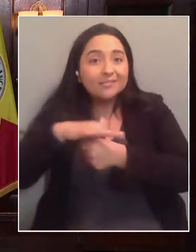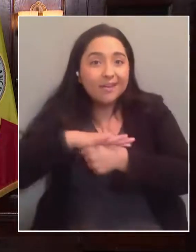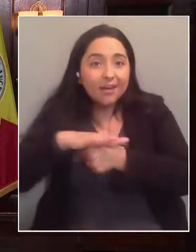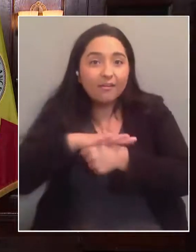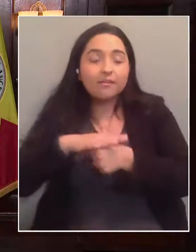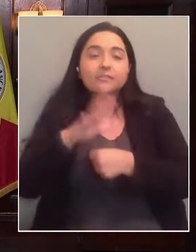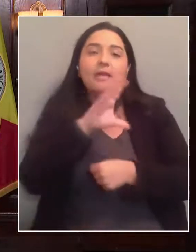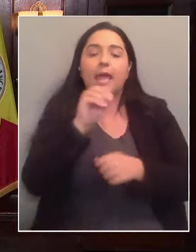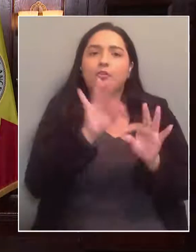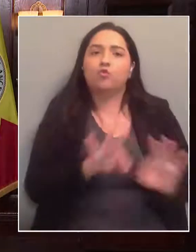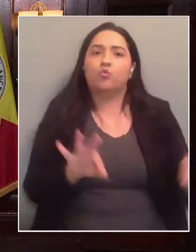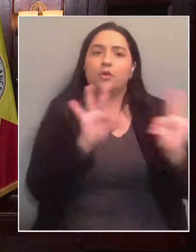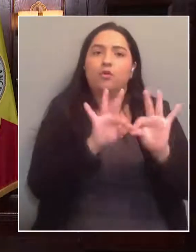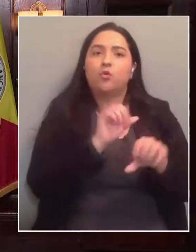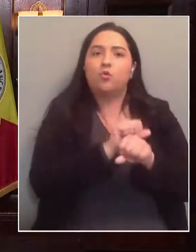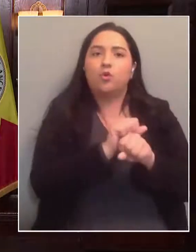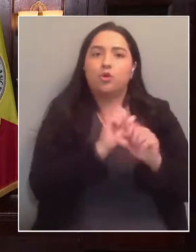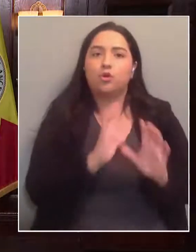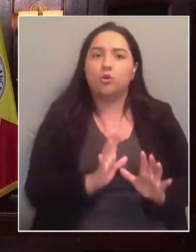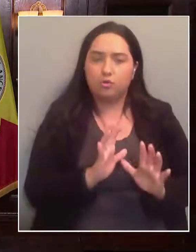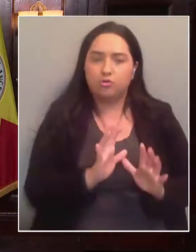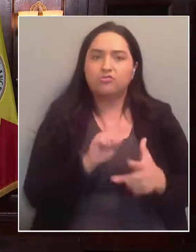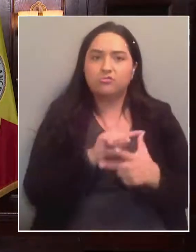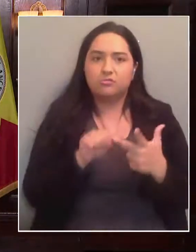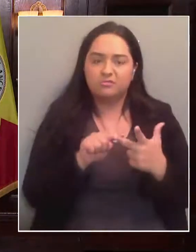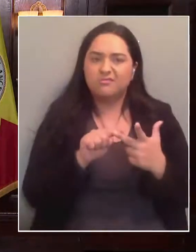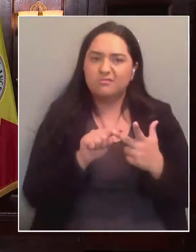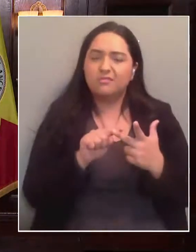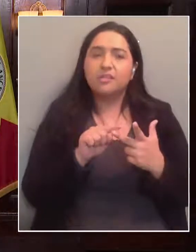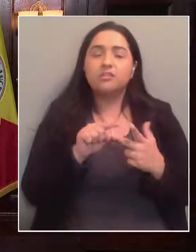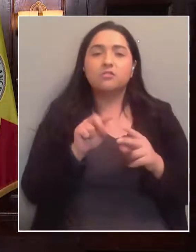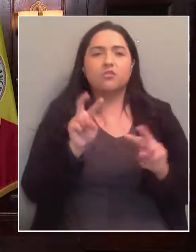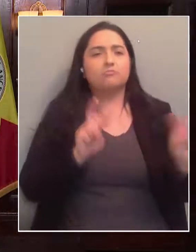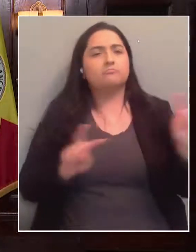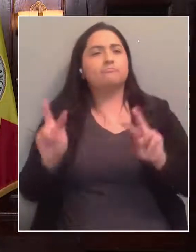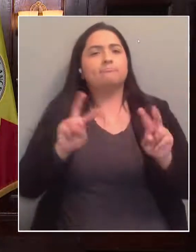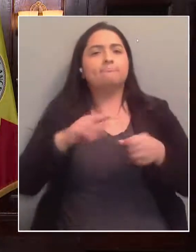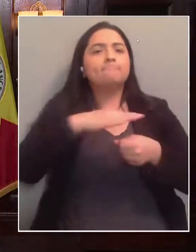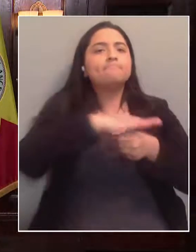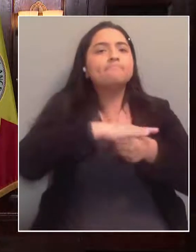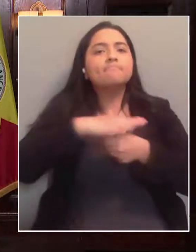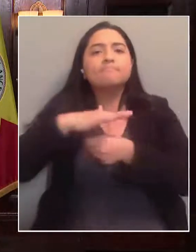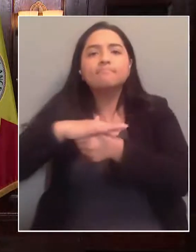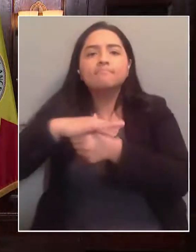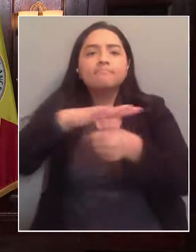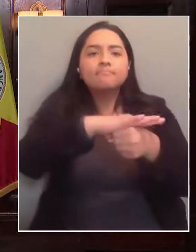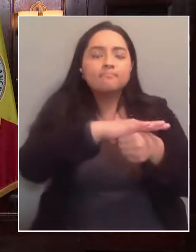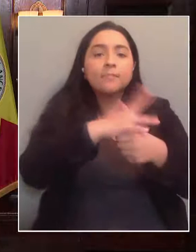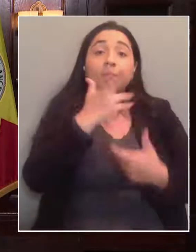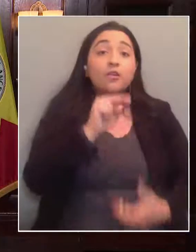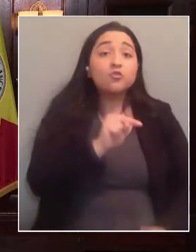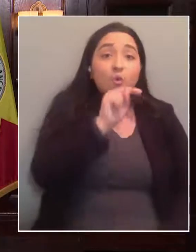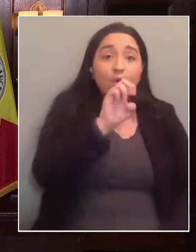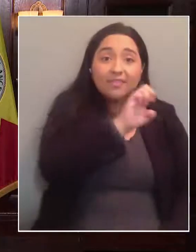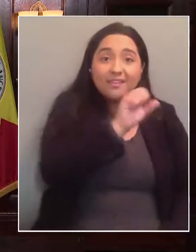I THINK BY LOOKING AT GEOGRAPHY WE CAN CAPTURE MANY OF THOSE WORKERS, BOYLE HEIGHTS, SOUTH